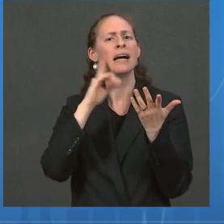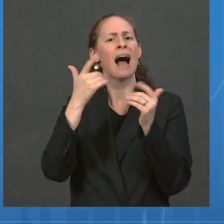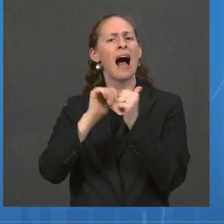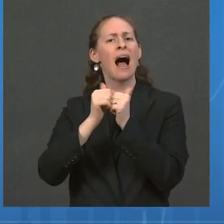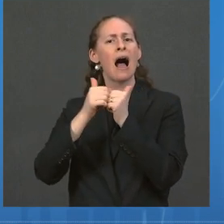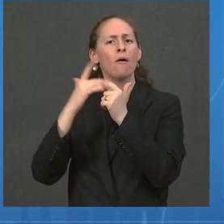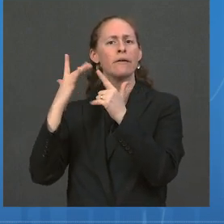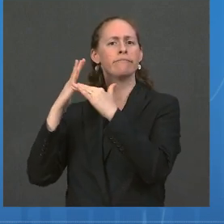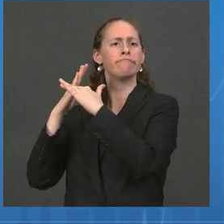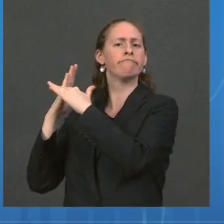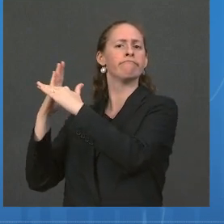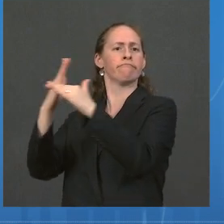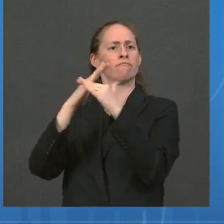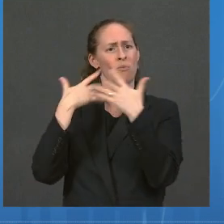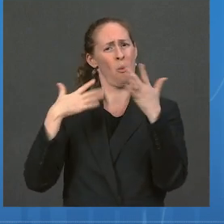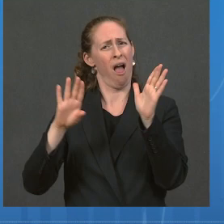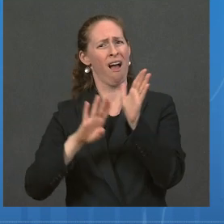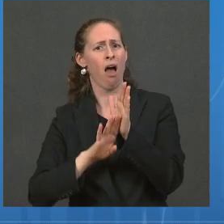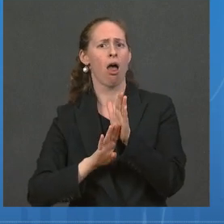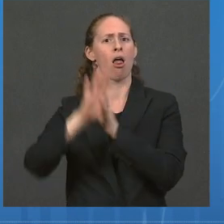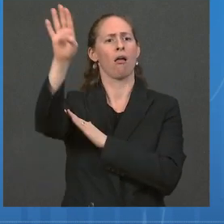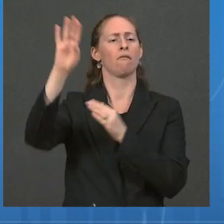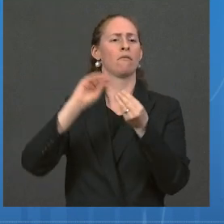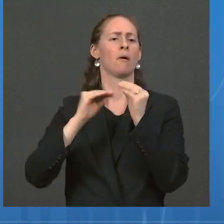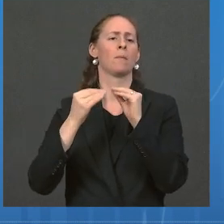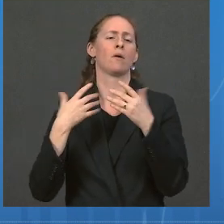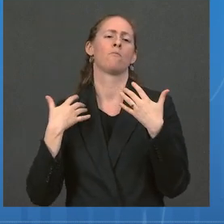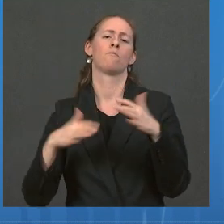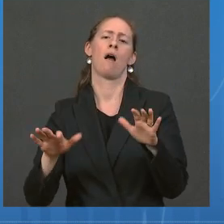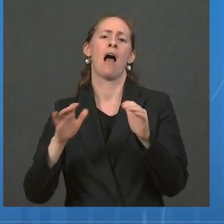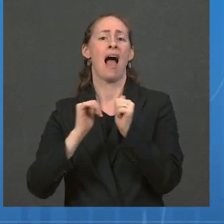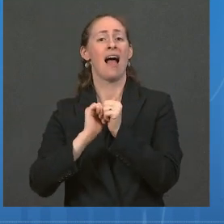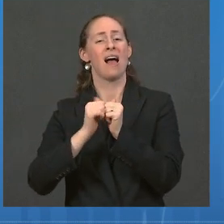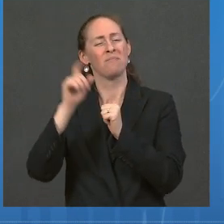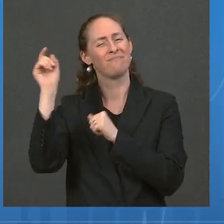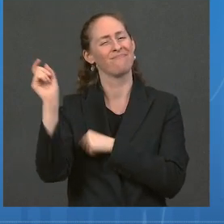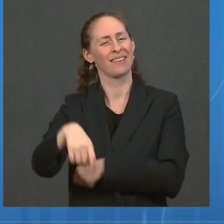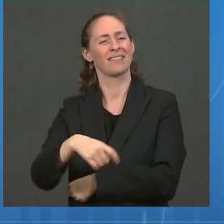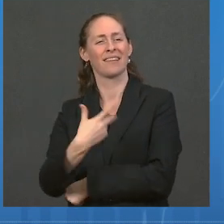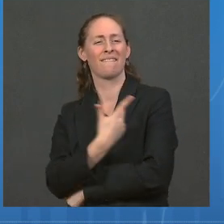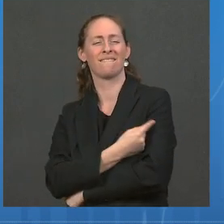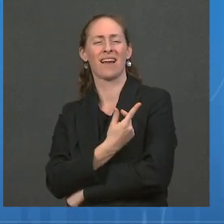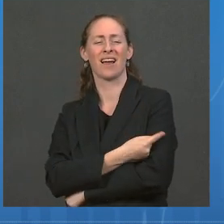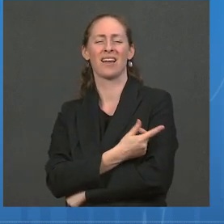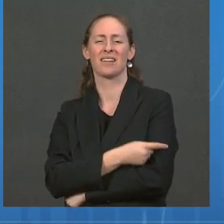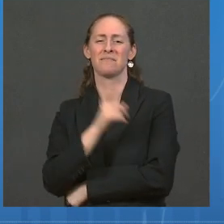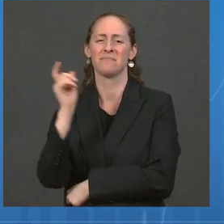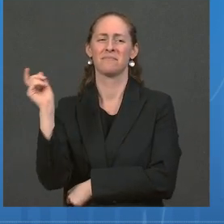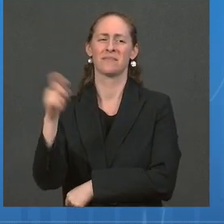and make sure that we have protection. So, I will look forward to the discussion of the Advisory Committee on Immunization